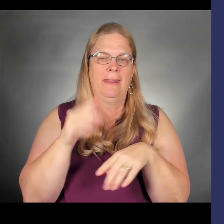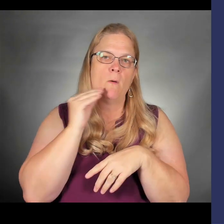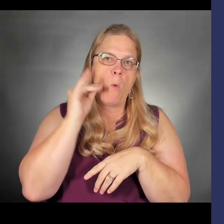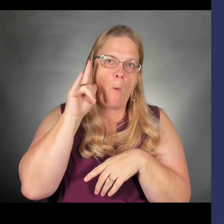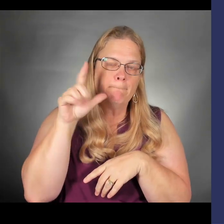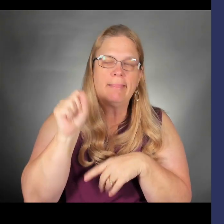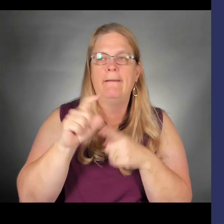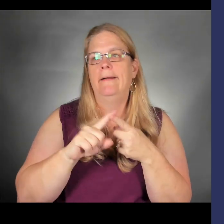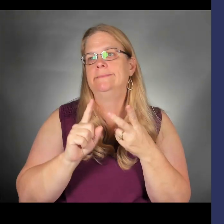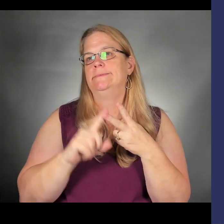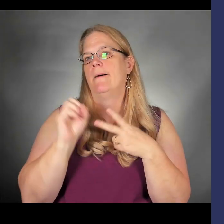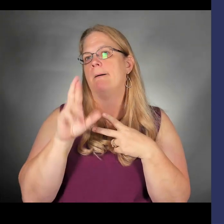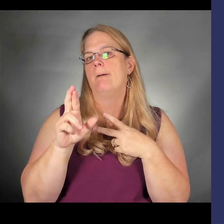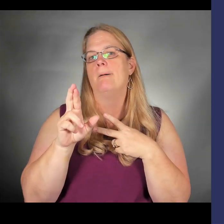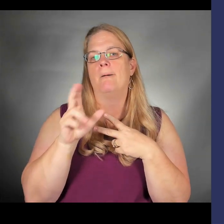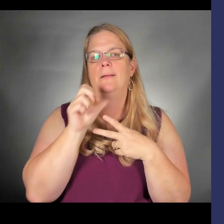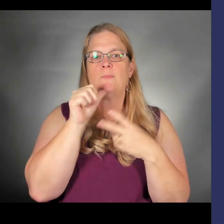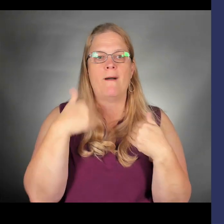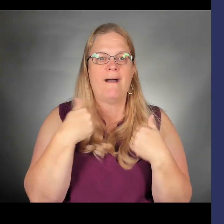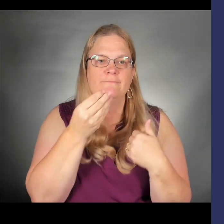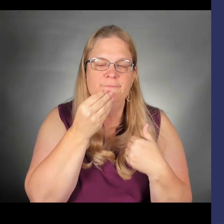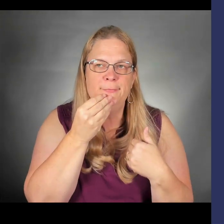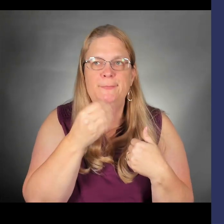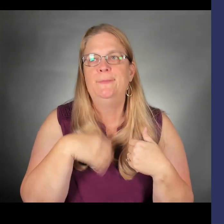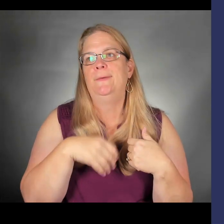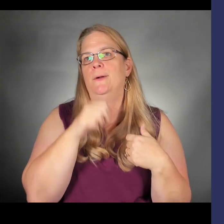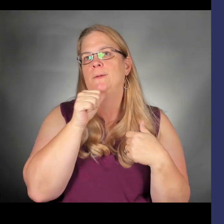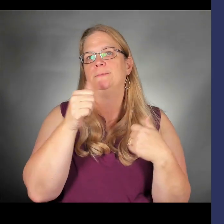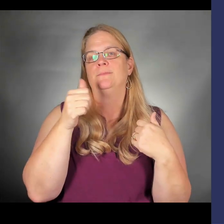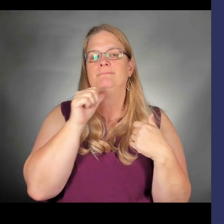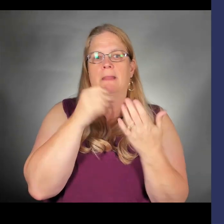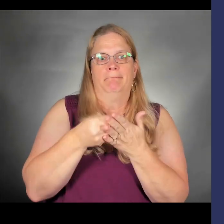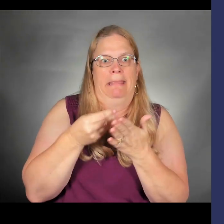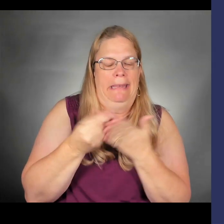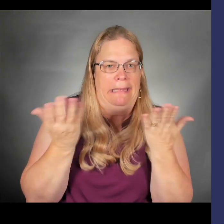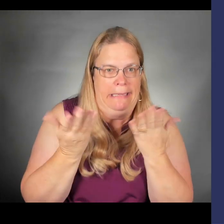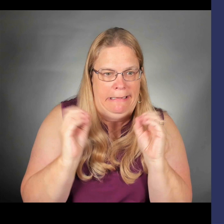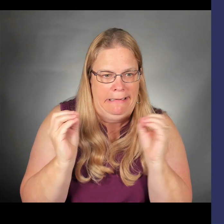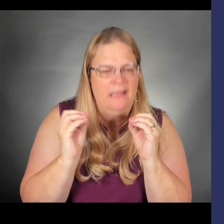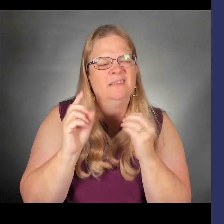many things may be happening at home simultaneously; perhaps they don't have enough food at home;